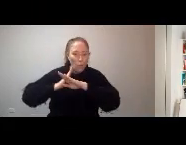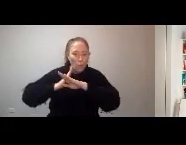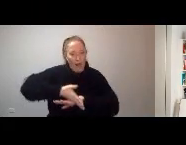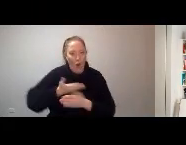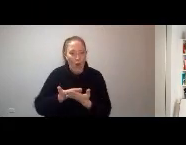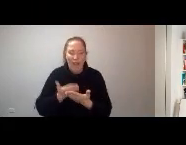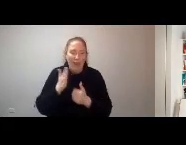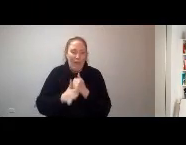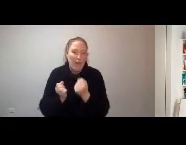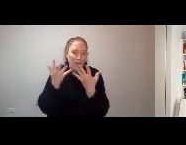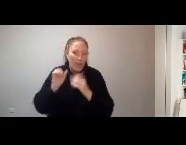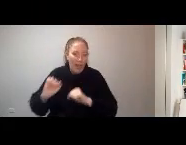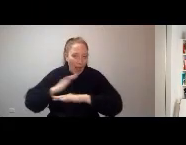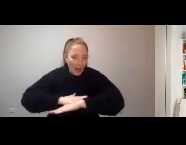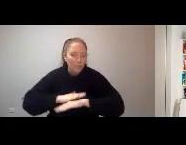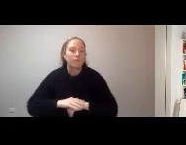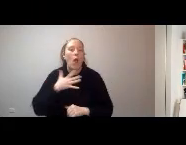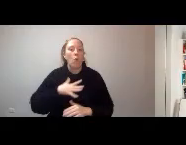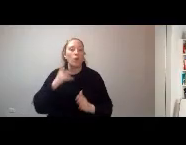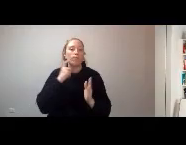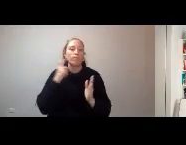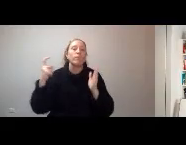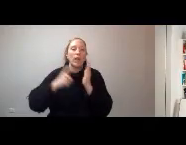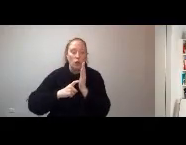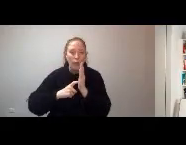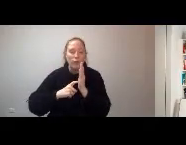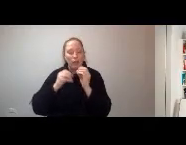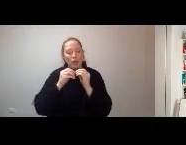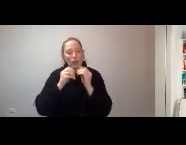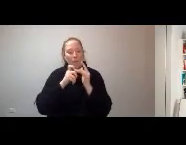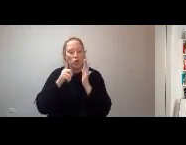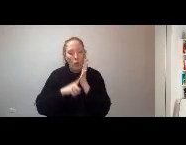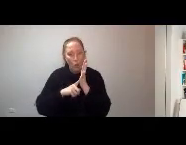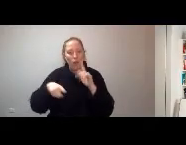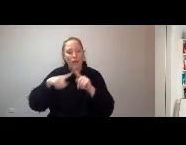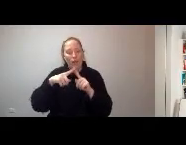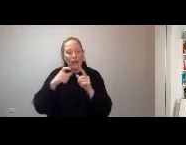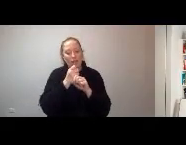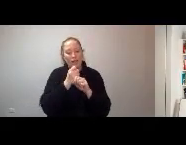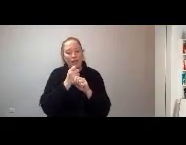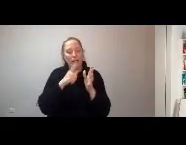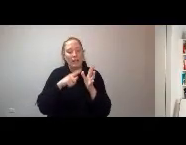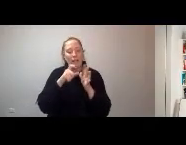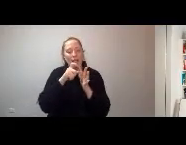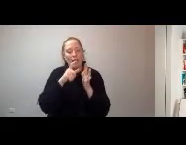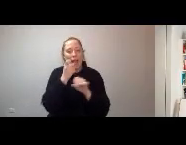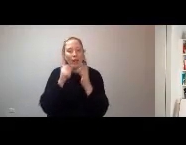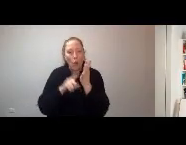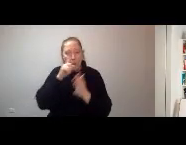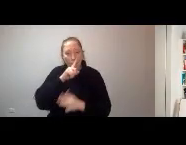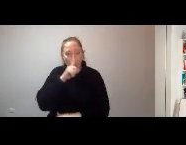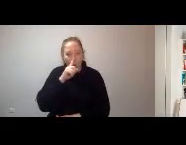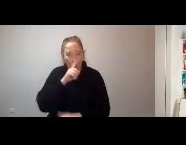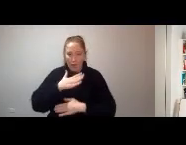I'd like to personally acknowledge the Bidjigal and Gadigal people who are the owners and First Nations people of the area where I have the privilege of joining you today.